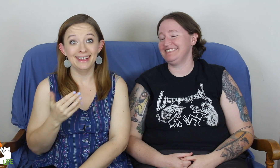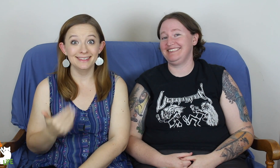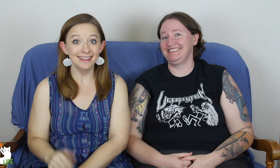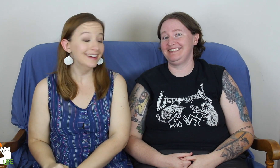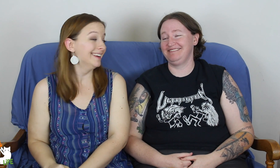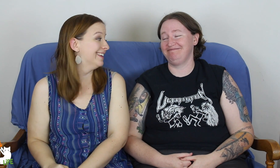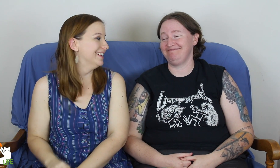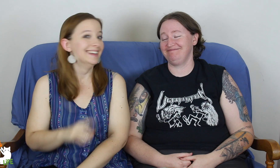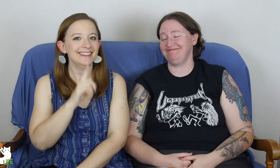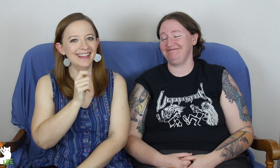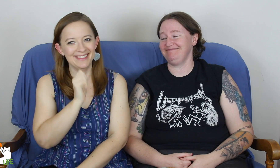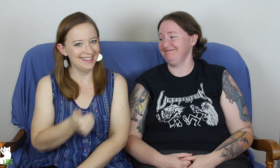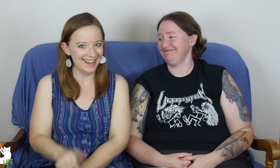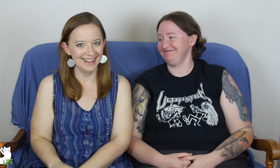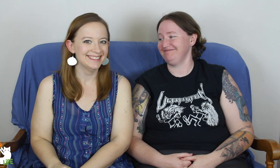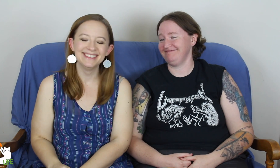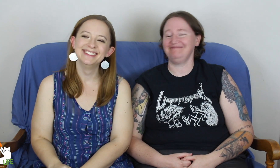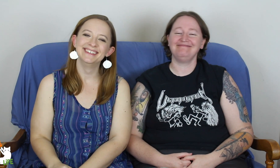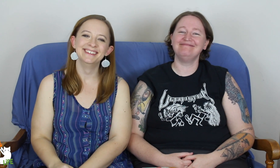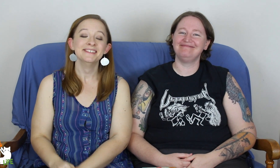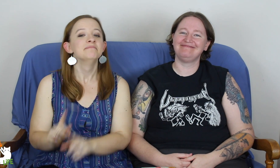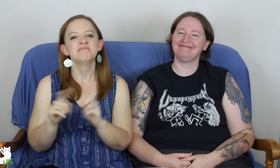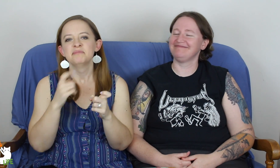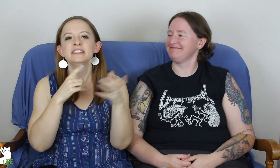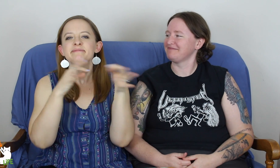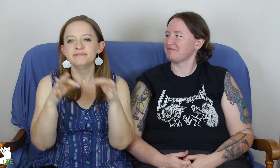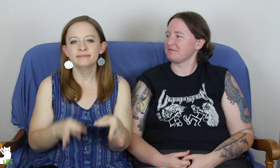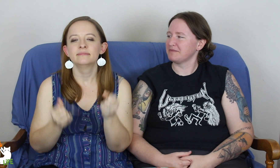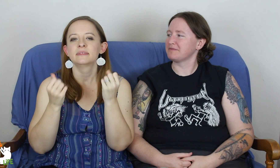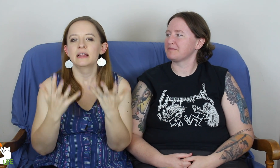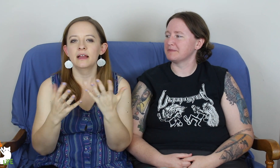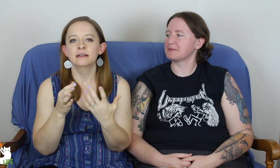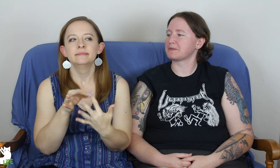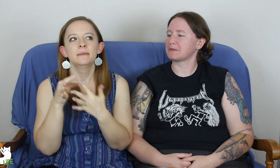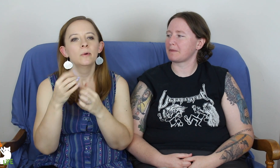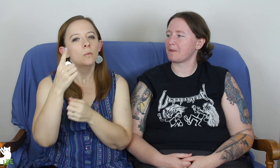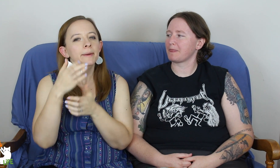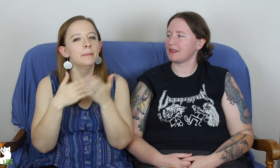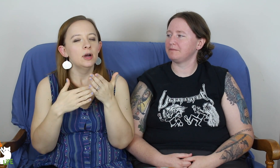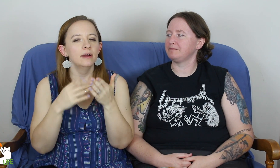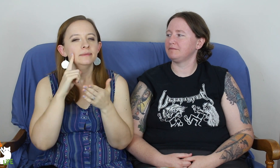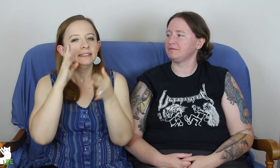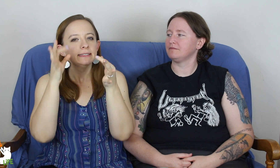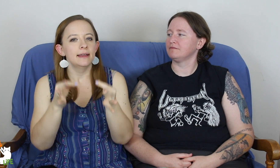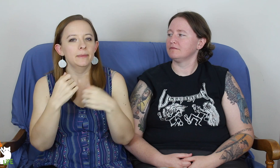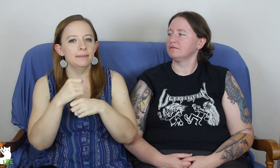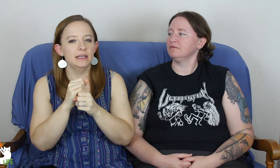Yeah, we wish it was that easy.... but it's not. But we will explain everything except one thing.